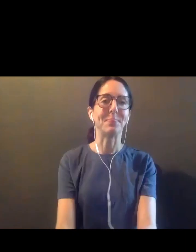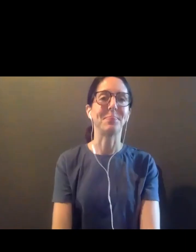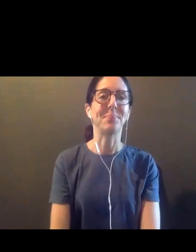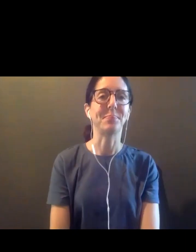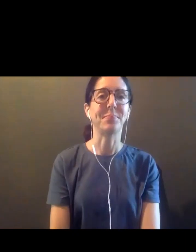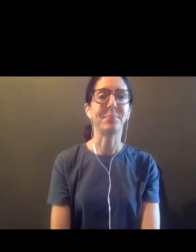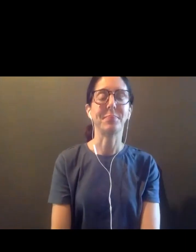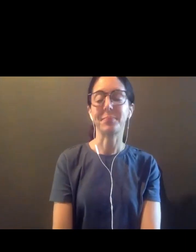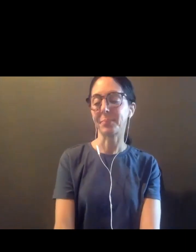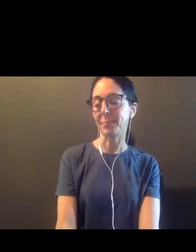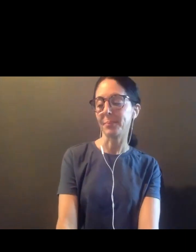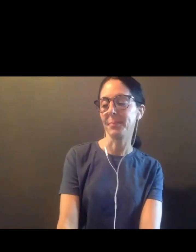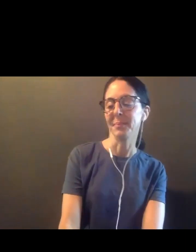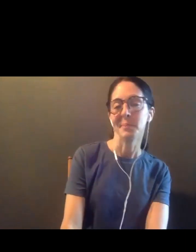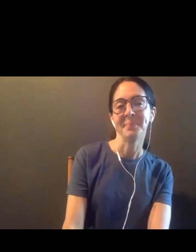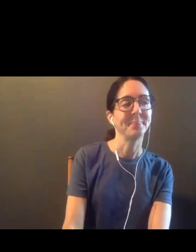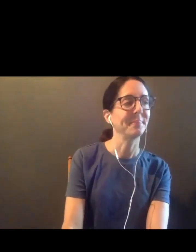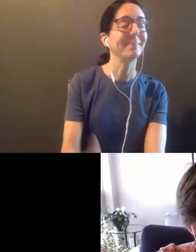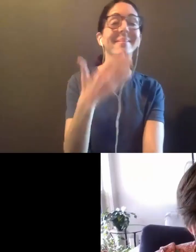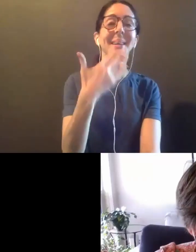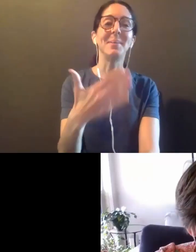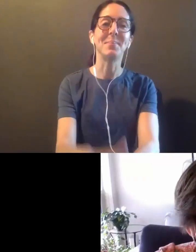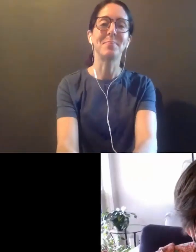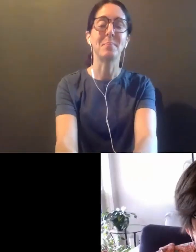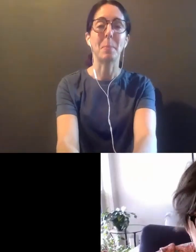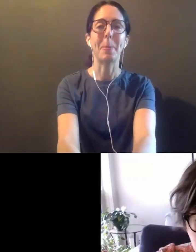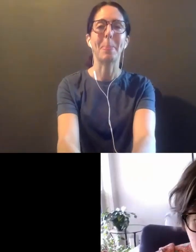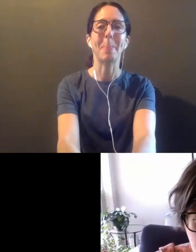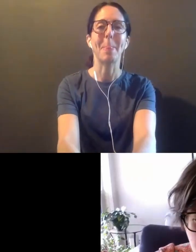Thanks everybody.